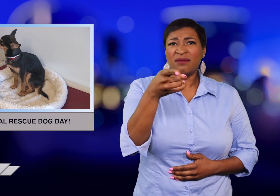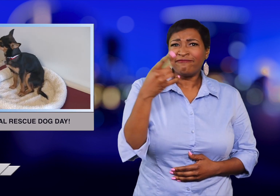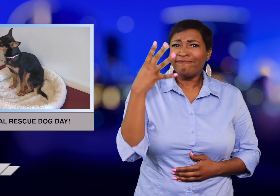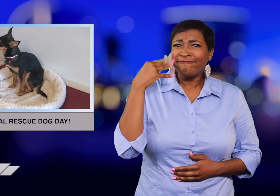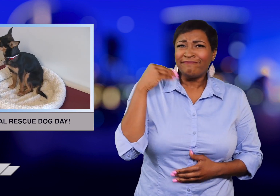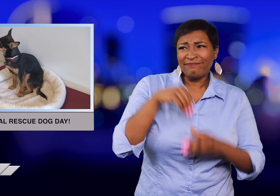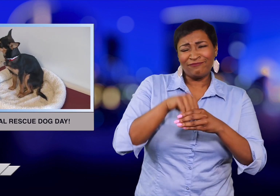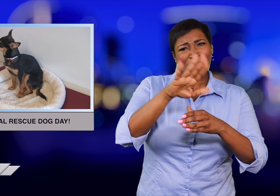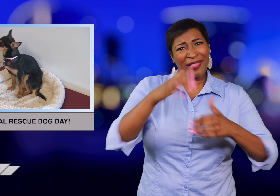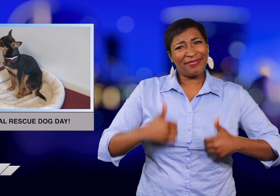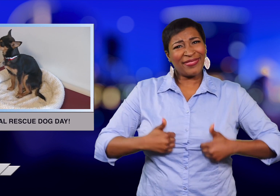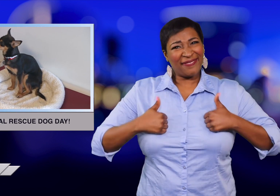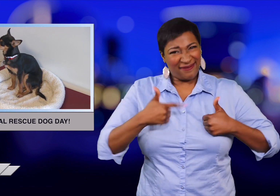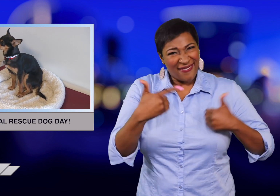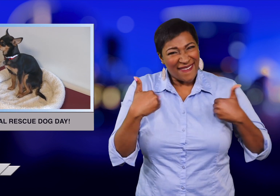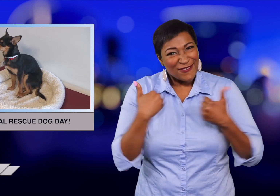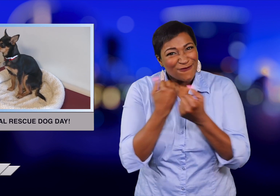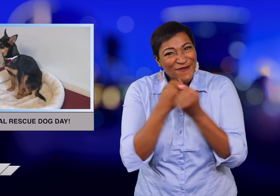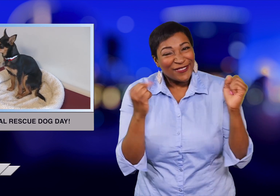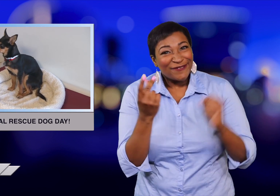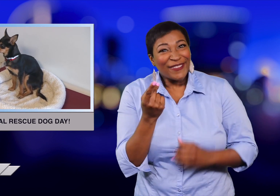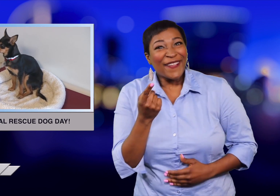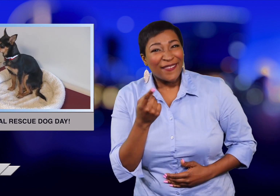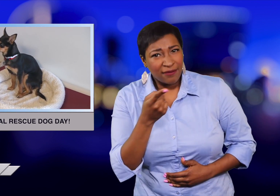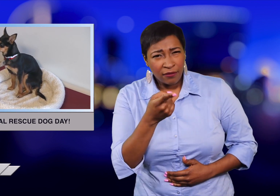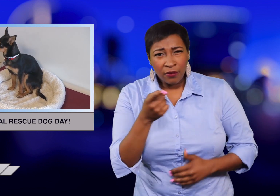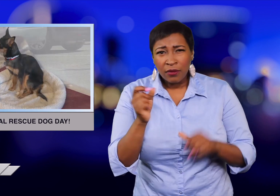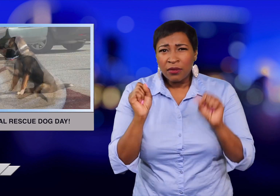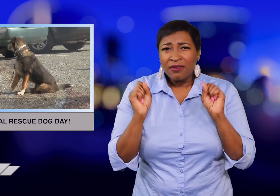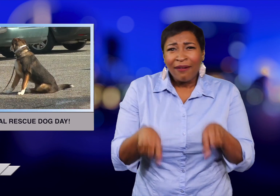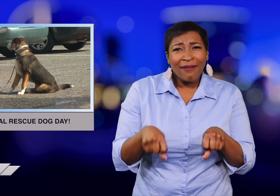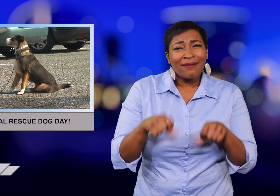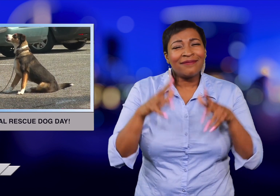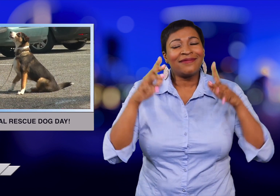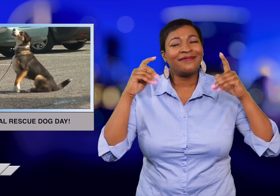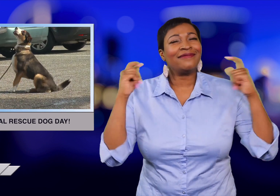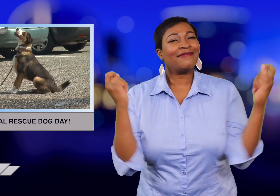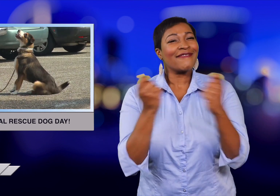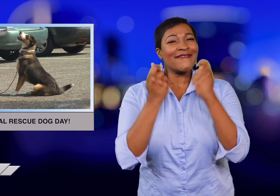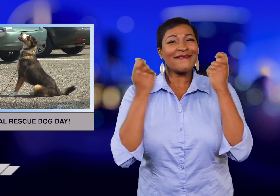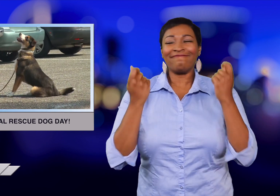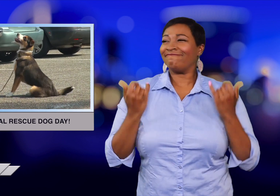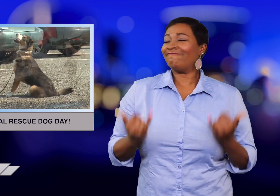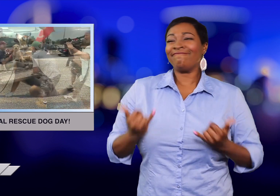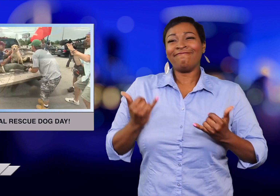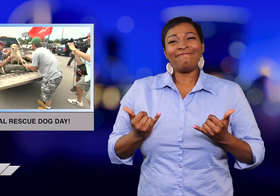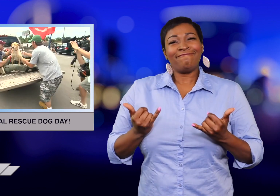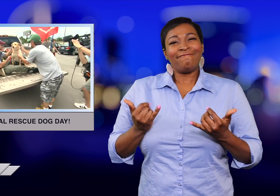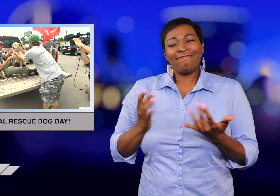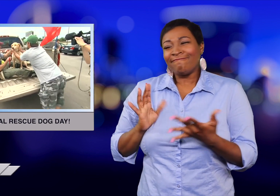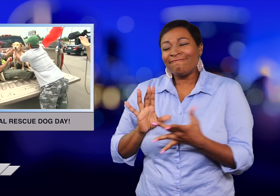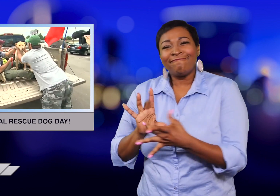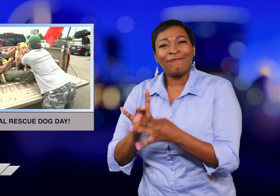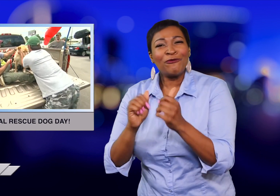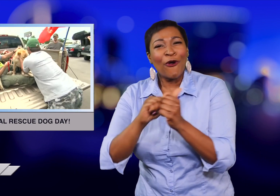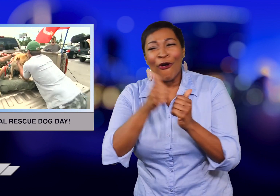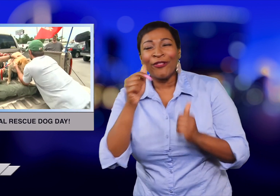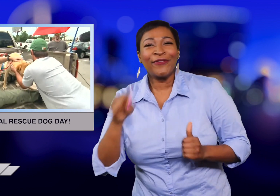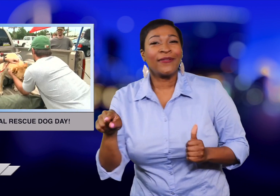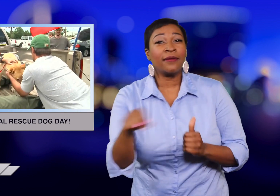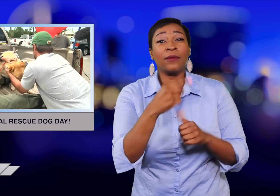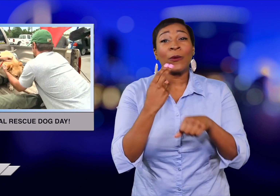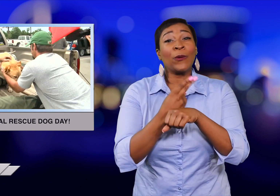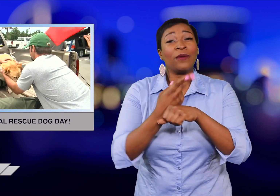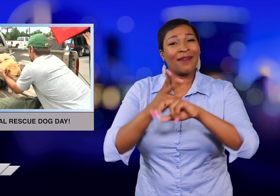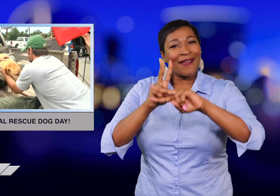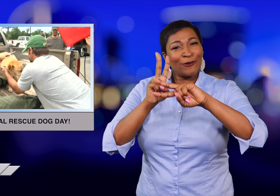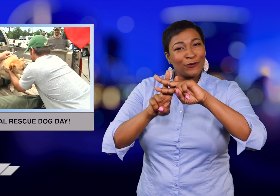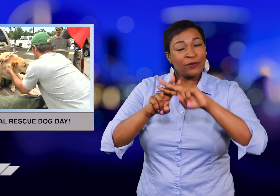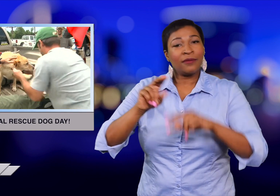If you have a rescue dog in your life, you can celebrate the day and connect with others